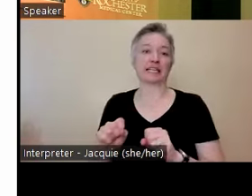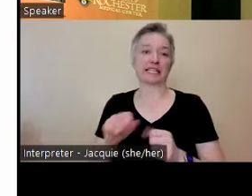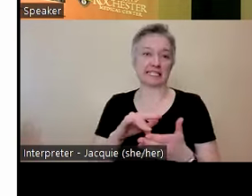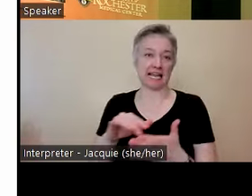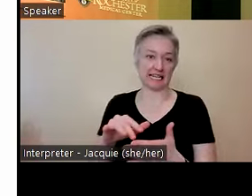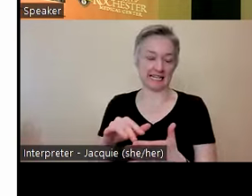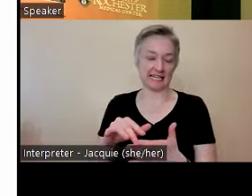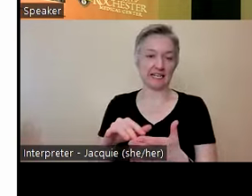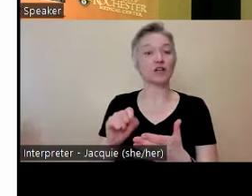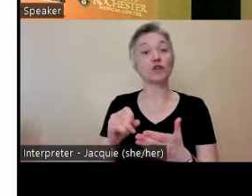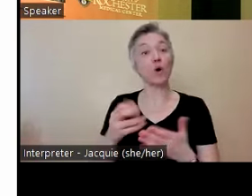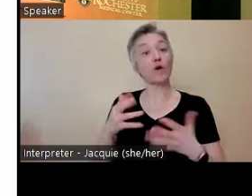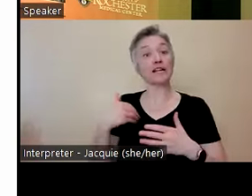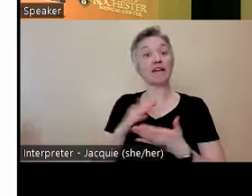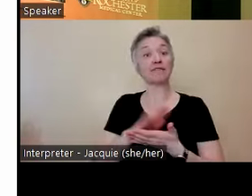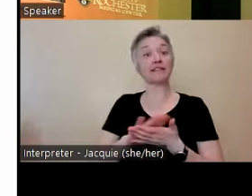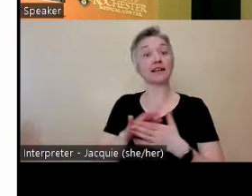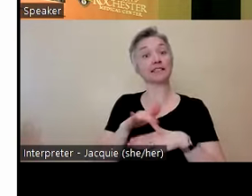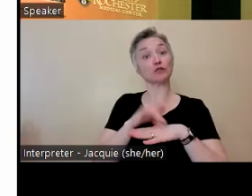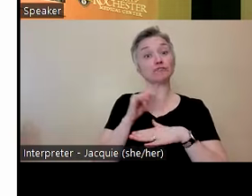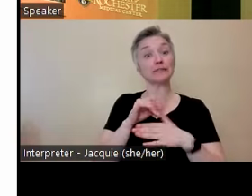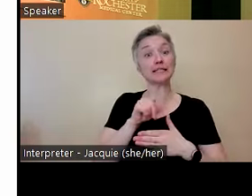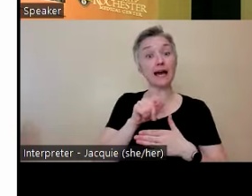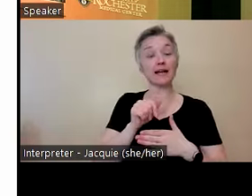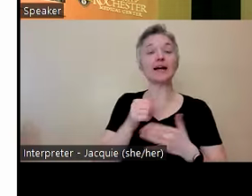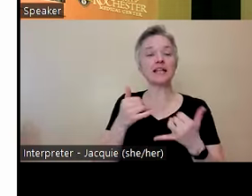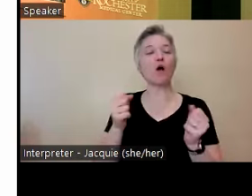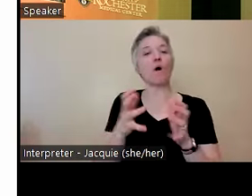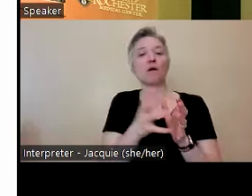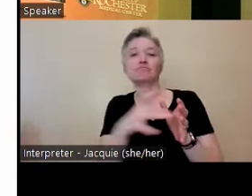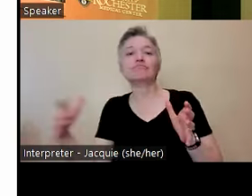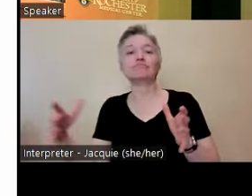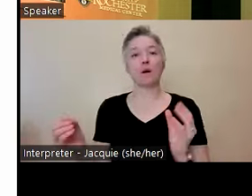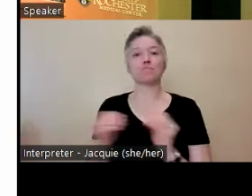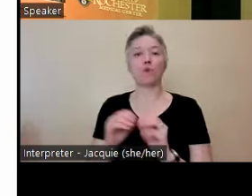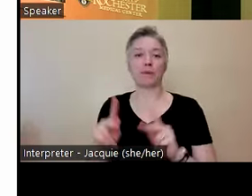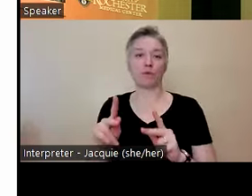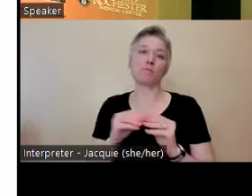nice pilot data I'd like to look at that in a larger sample with longitudinal data and that